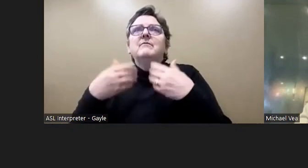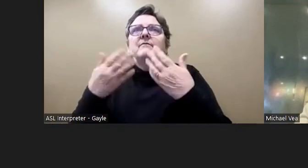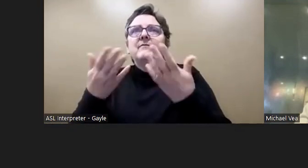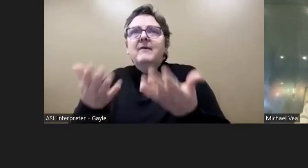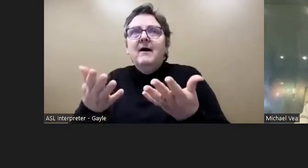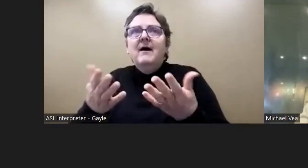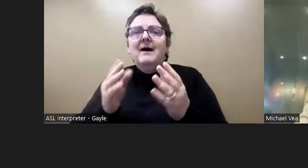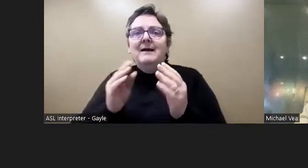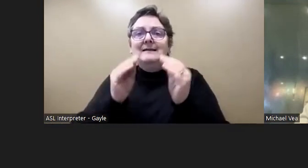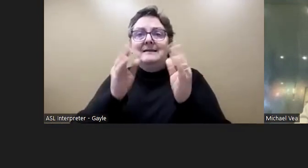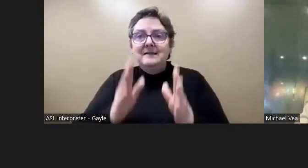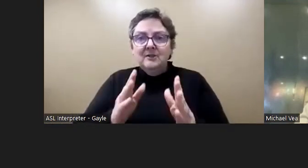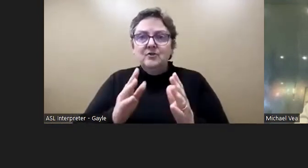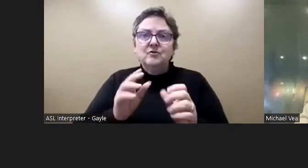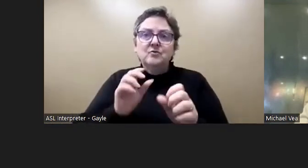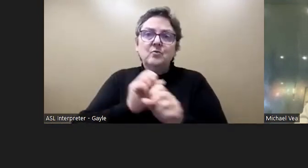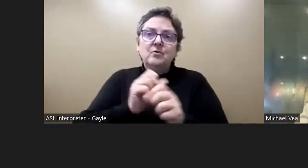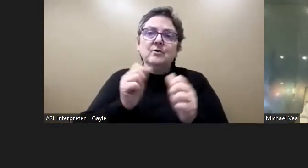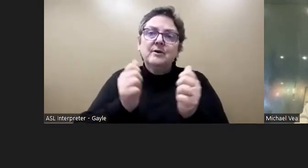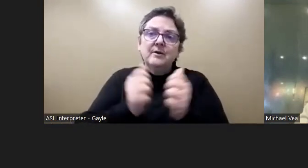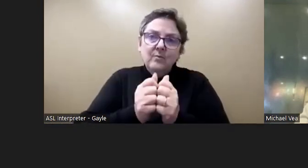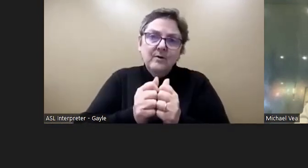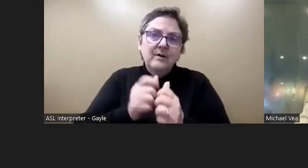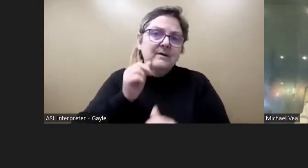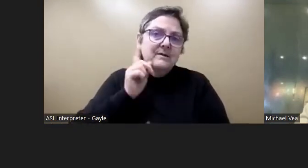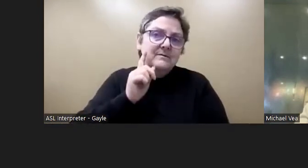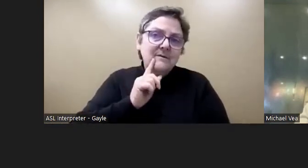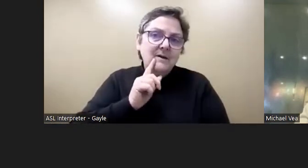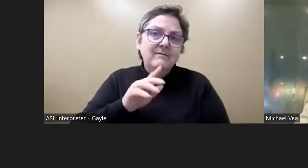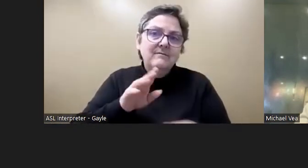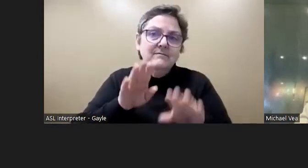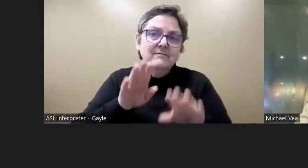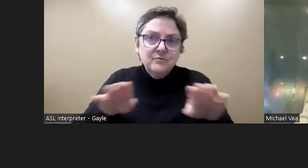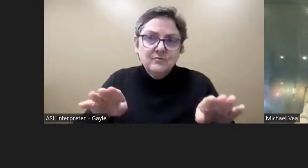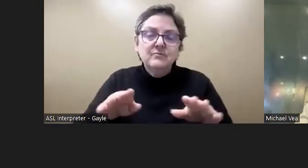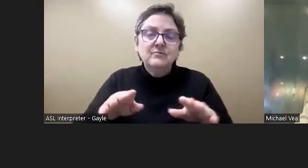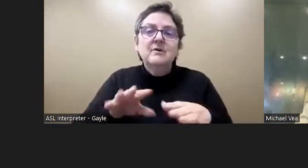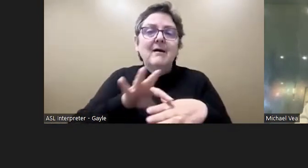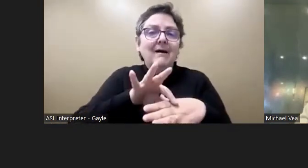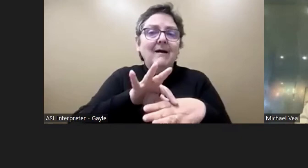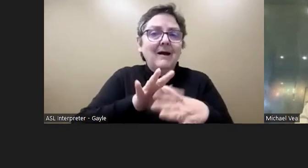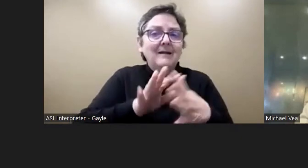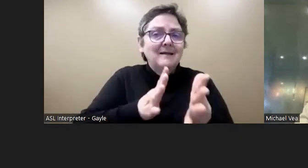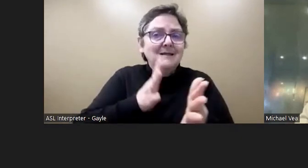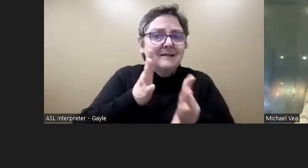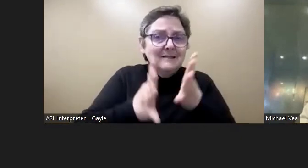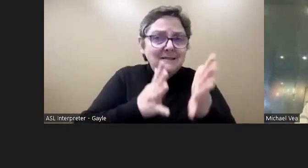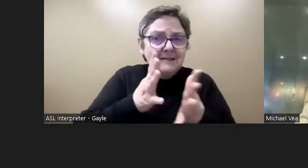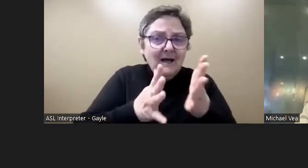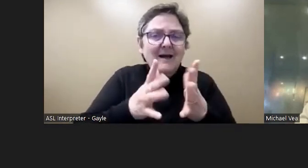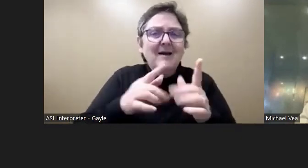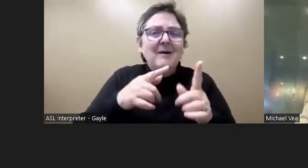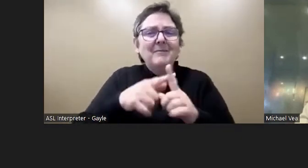deaf children can use Filipino sign language, as well as keeping them access as to how to introduce